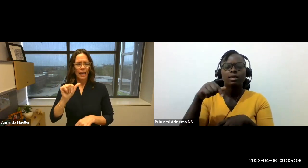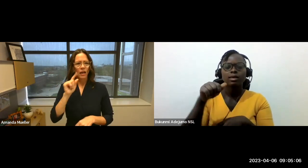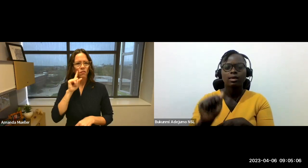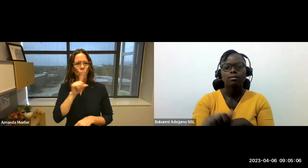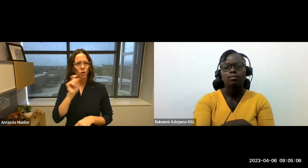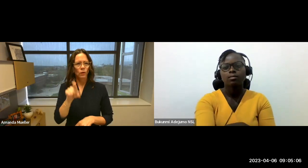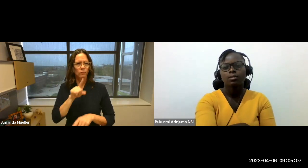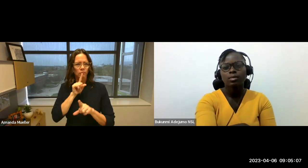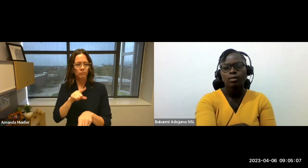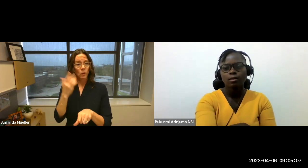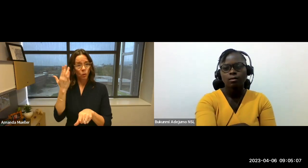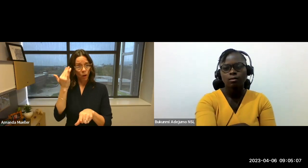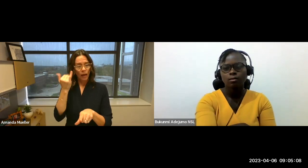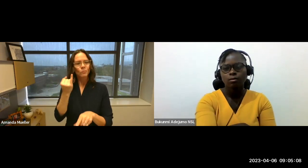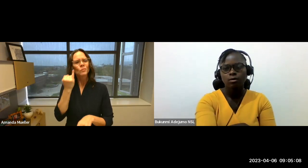Please use that one for questions.